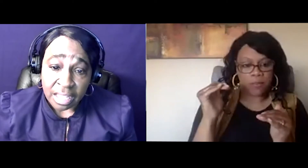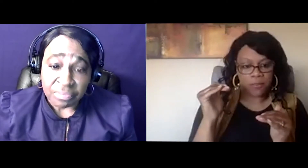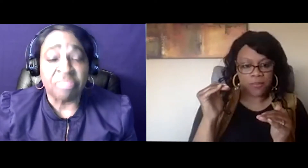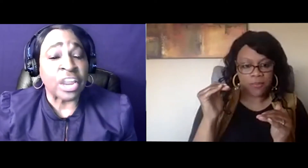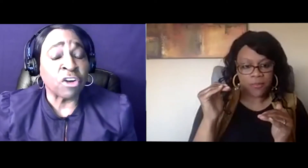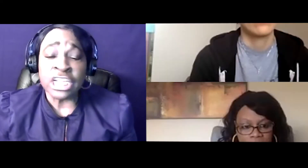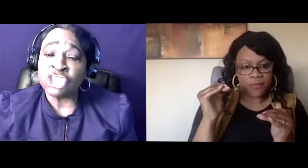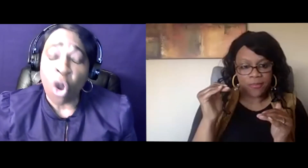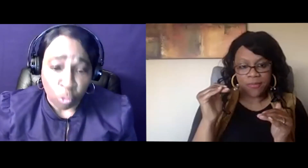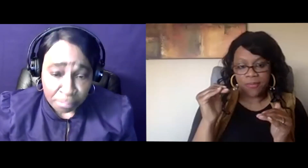that there is hope.